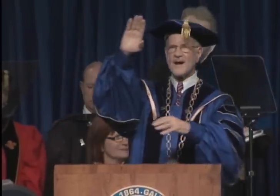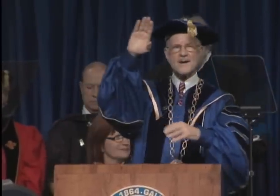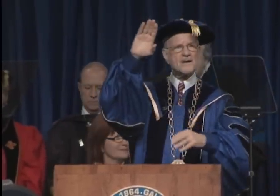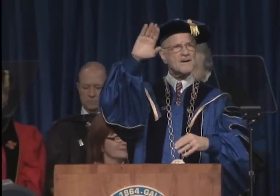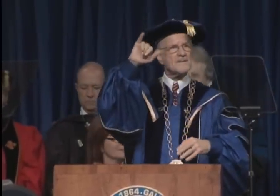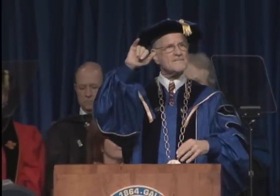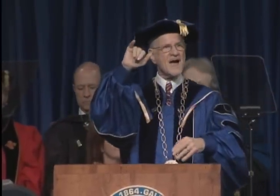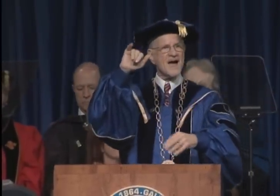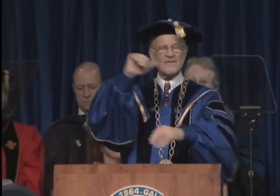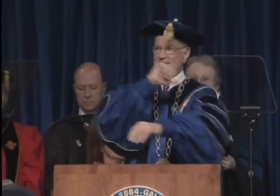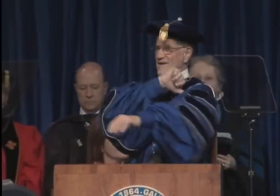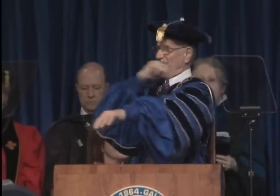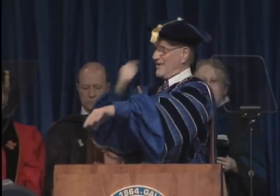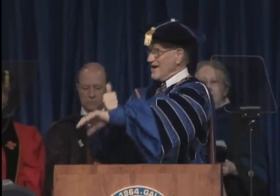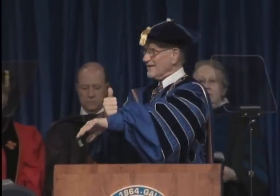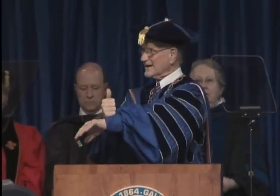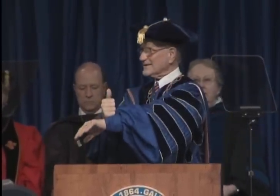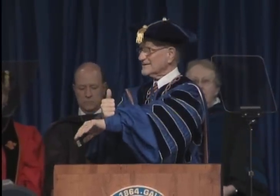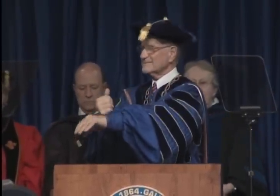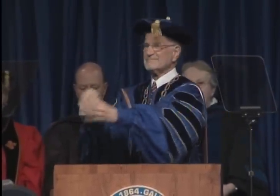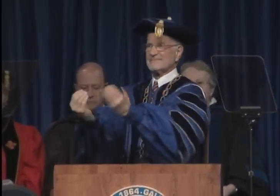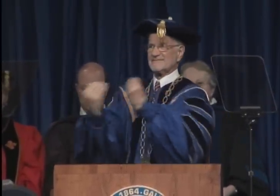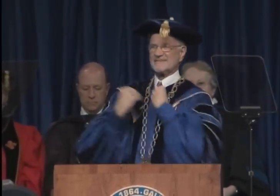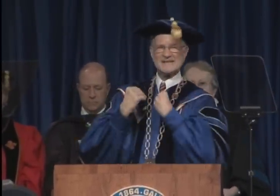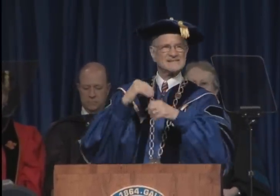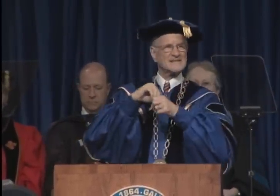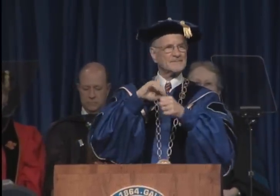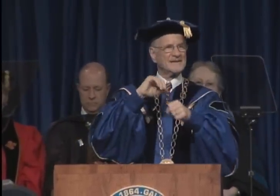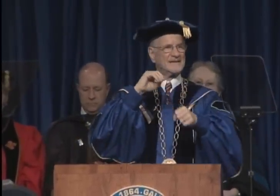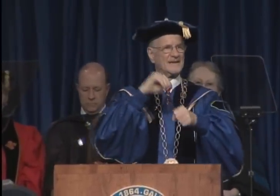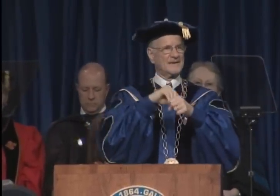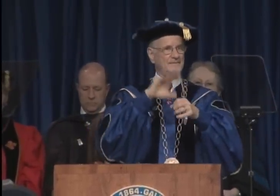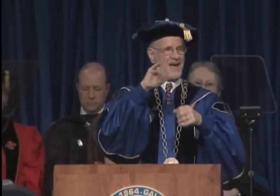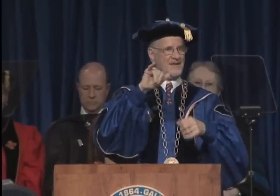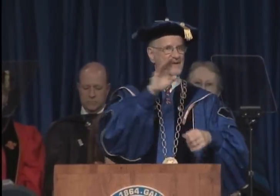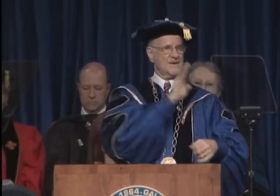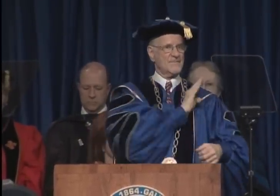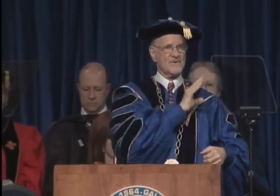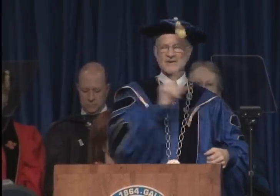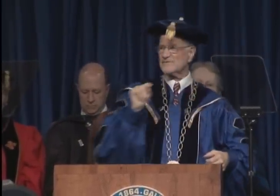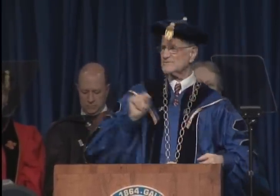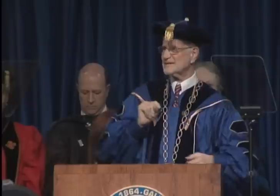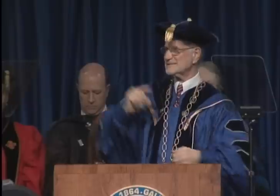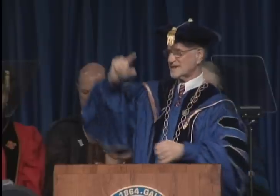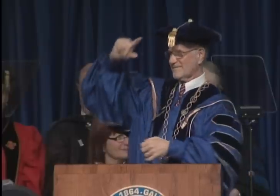By the authority vested in me by the Board of Trustees